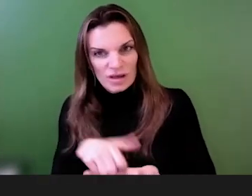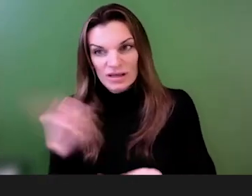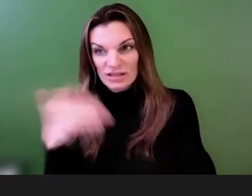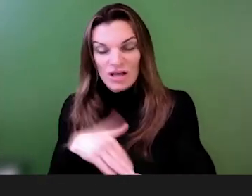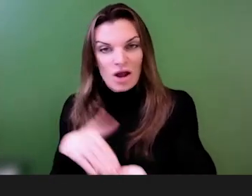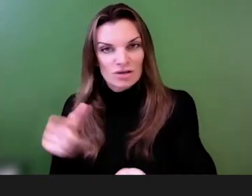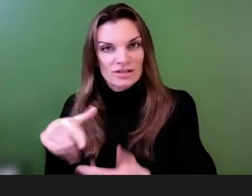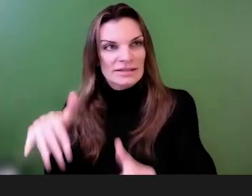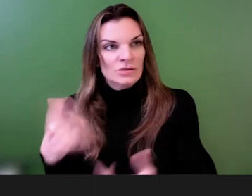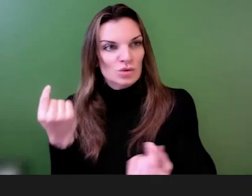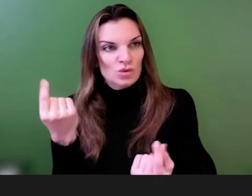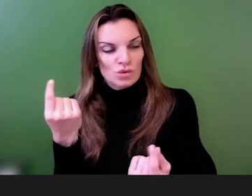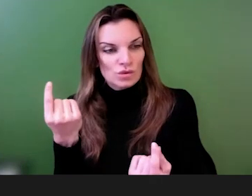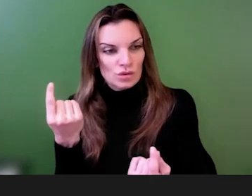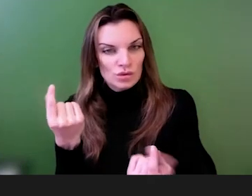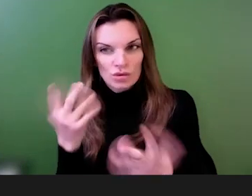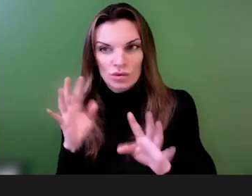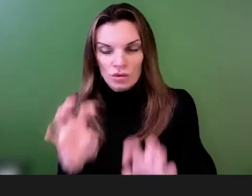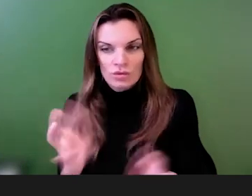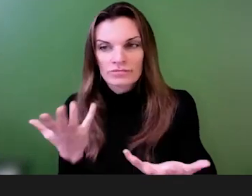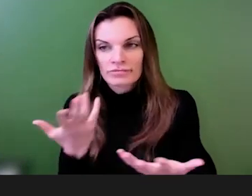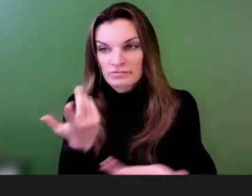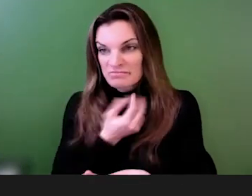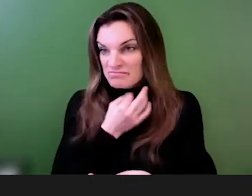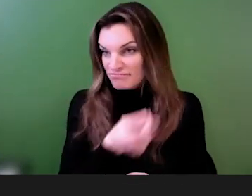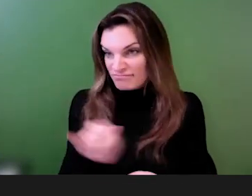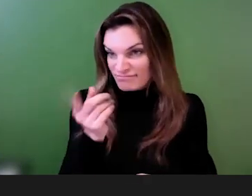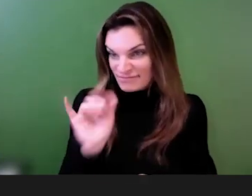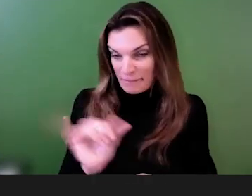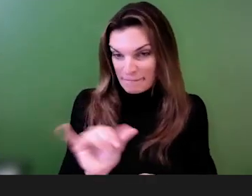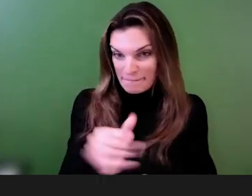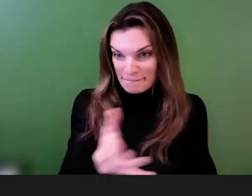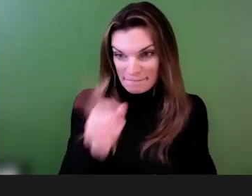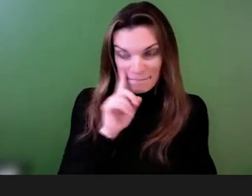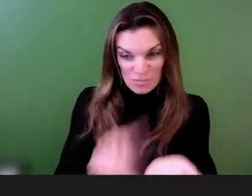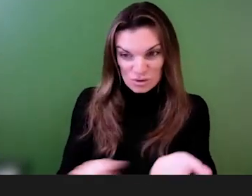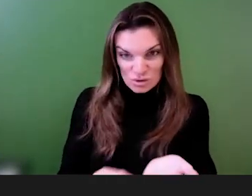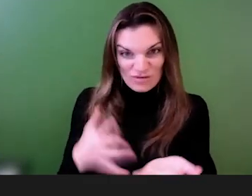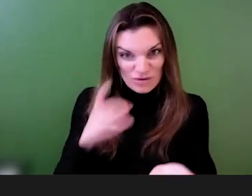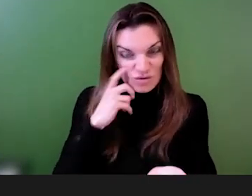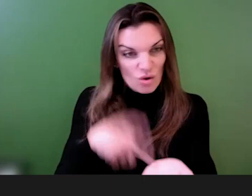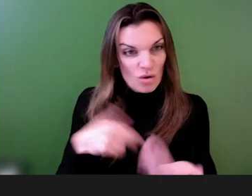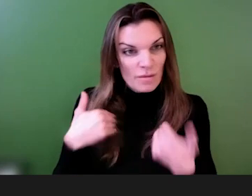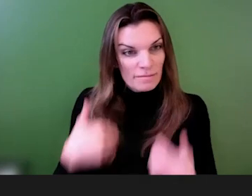just does not know what to do. I was wondering if anyone is seeing that in the research, that people's immune systems are